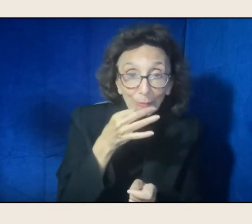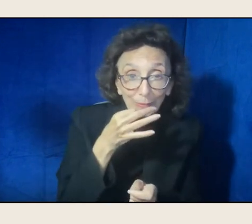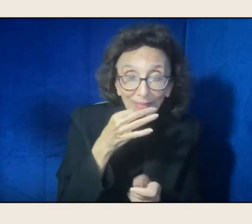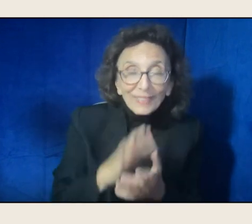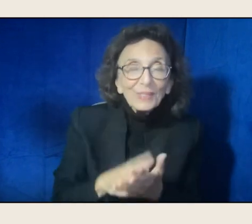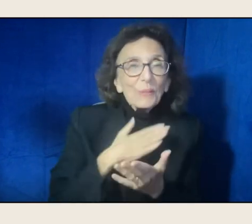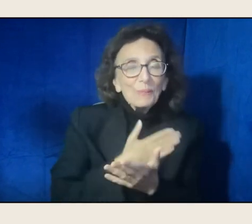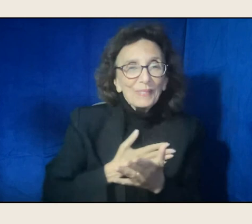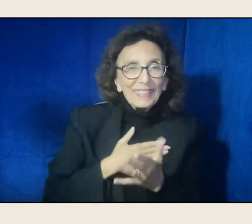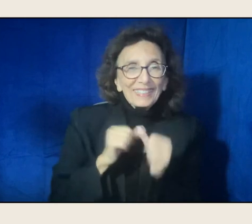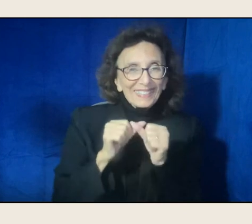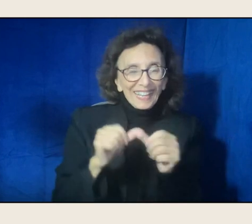Follow us on social.